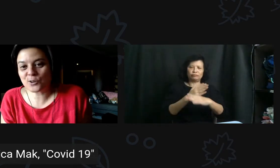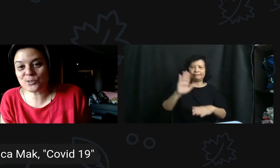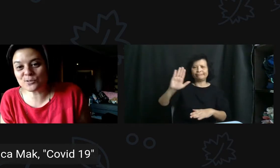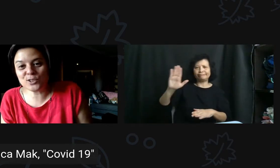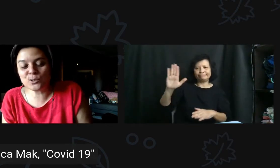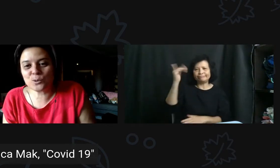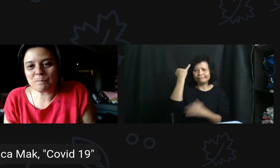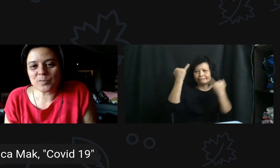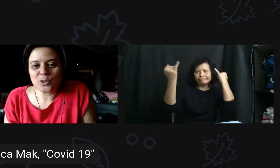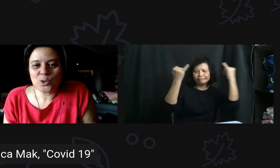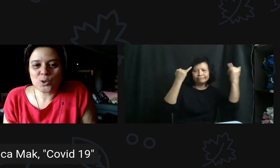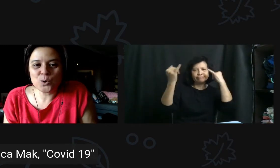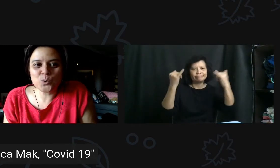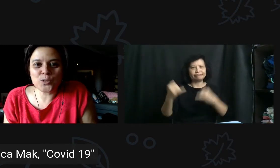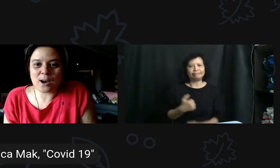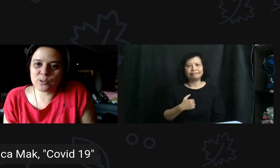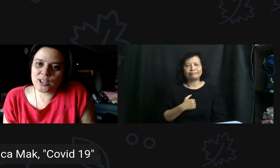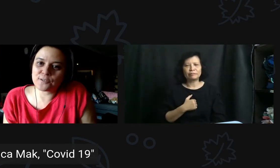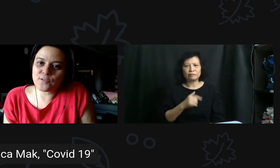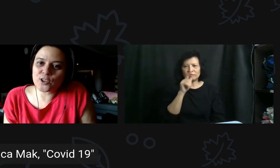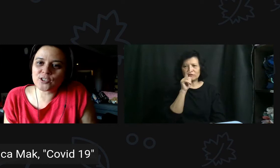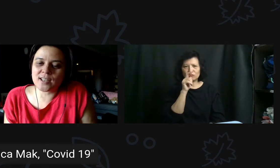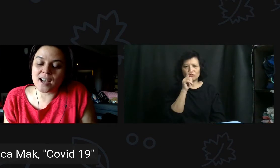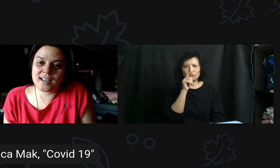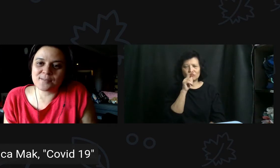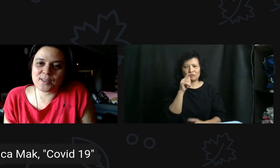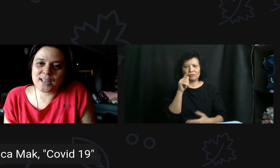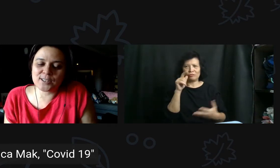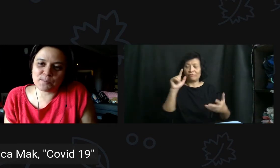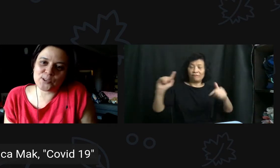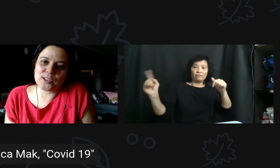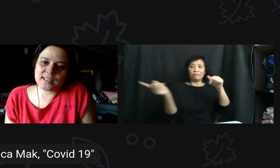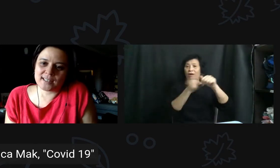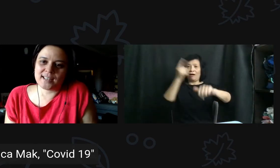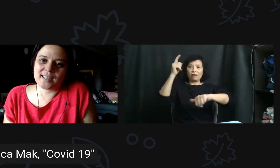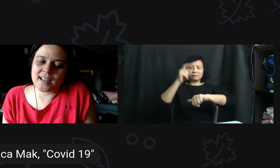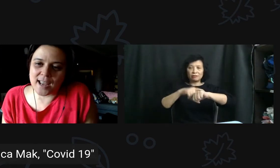For those of you who that was their first time experiencing